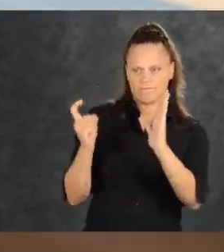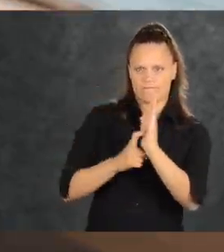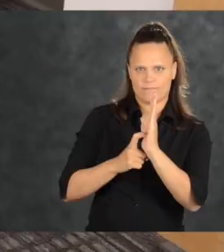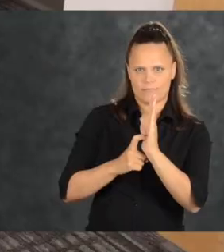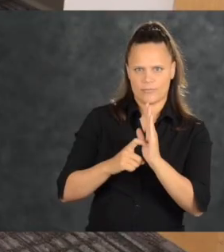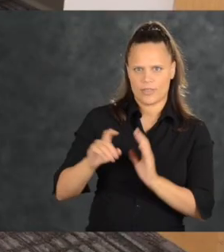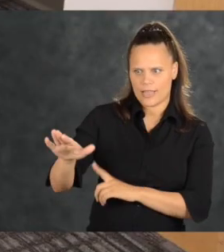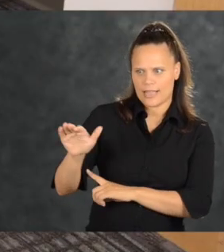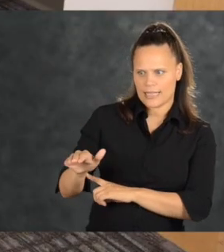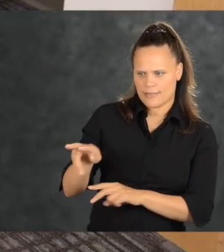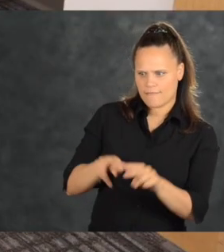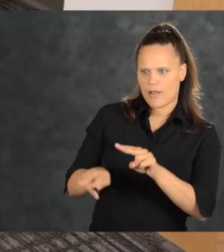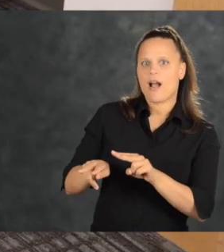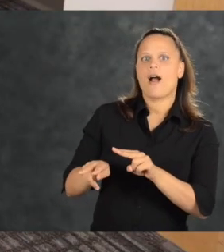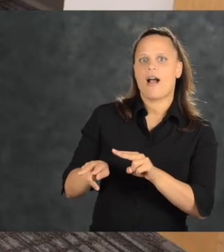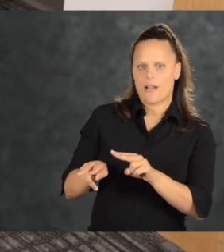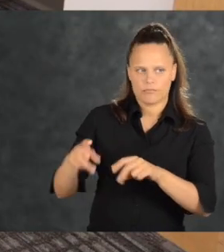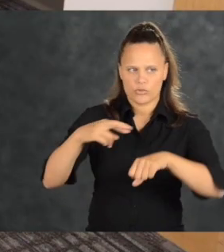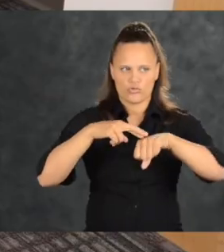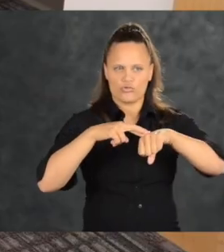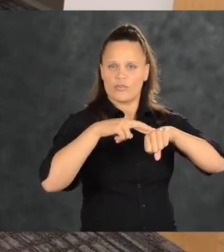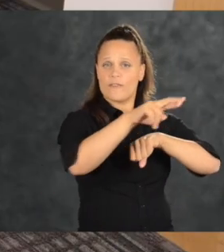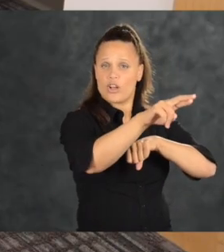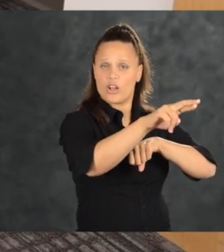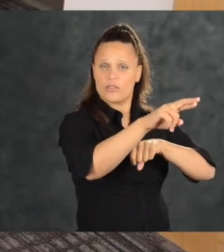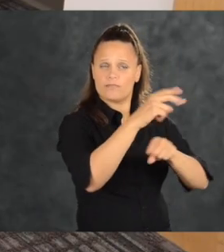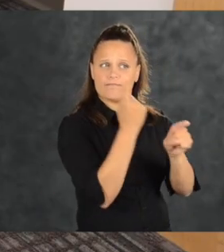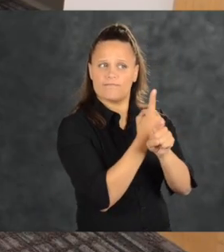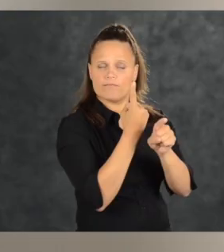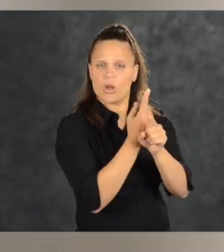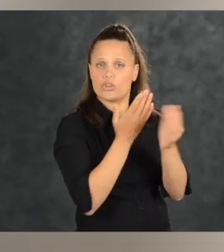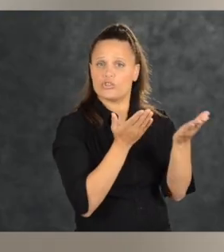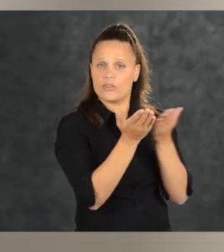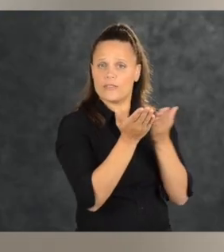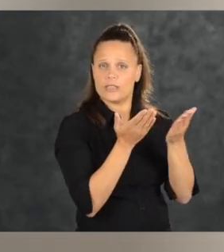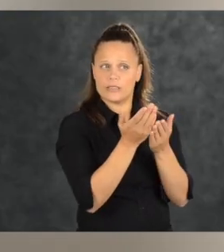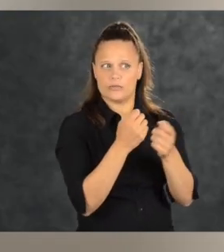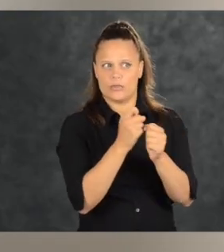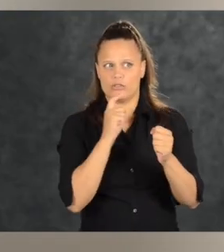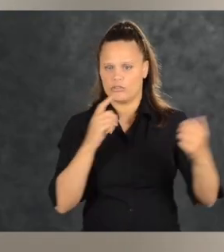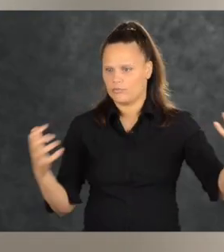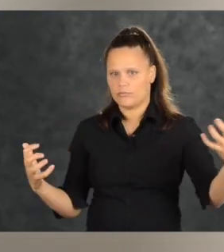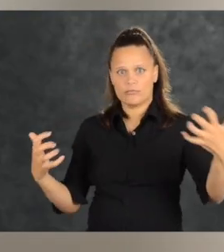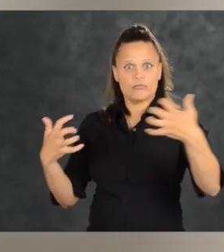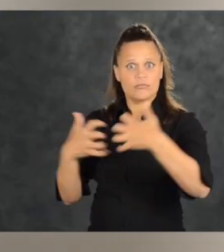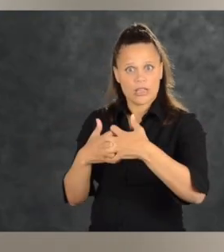love talking to people, getting to know people and hearing their stories and trying to help them be